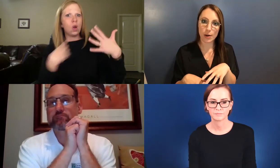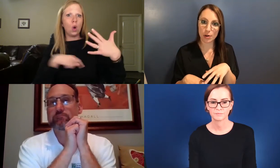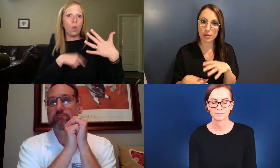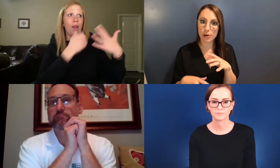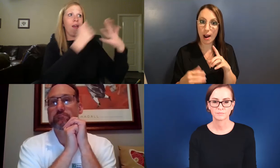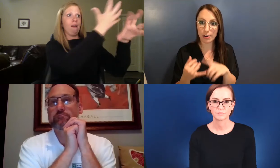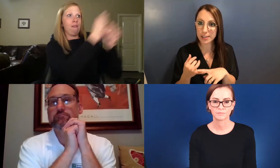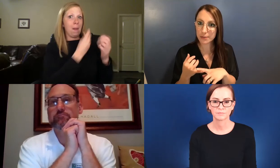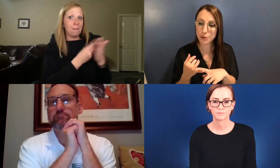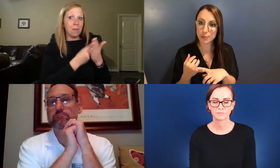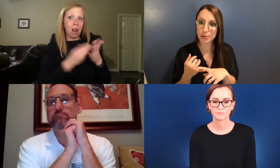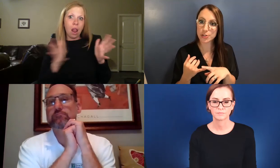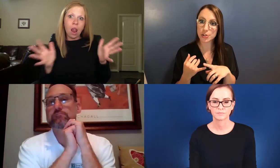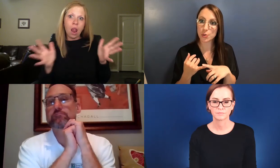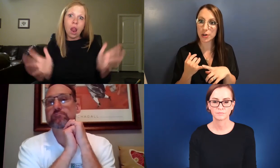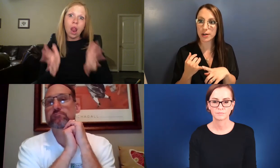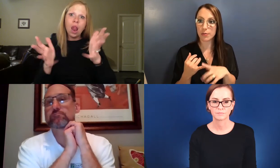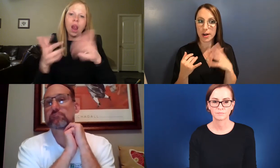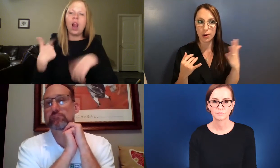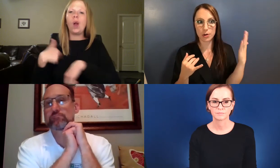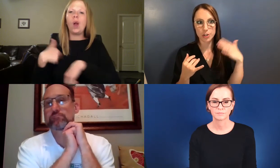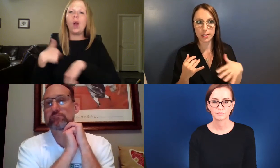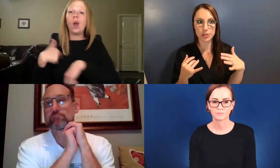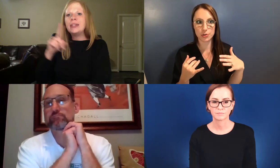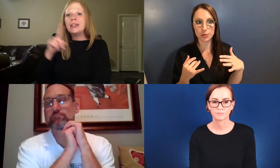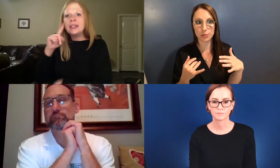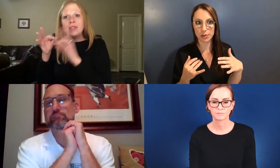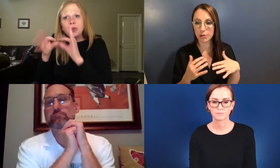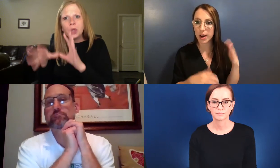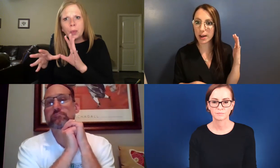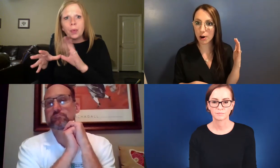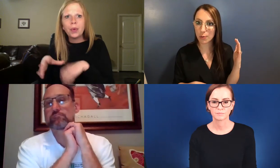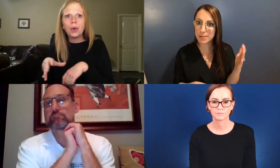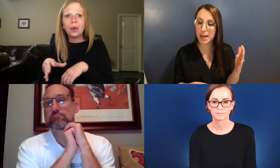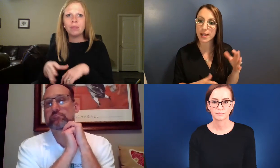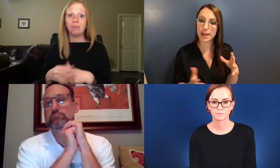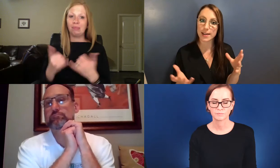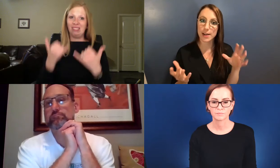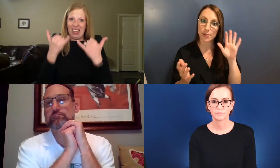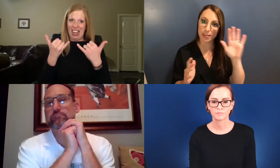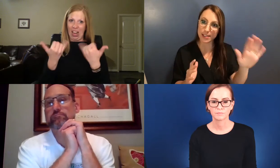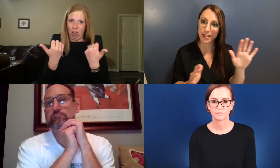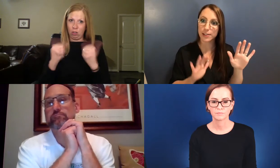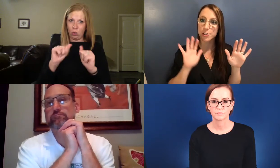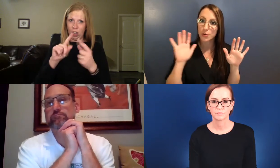and we're either hiring deaf interpreters to do work, right now we're trying to recreate our website and everything that's an English,